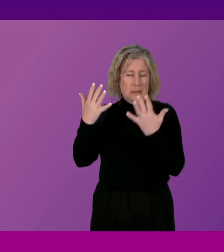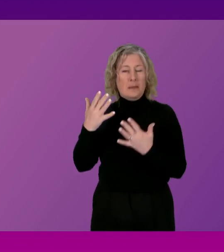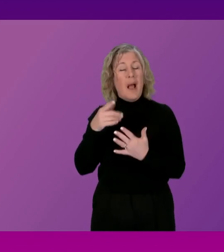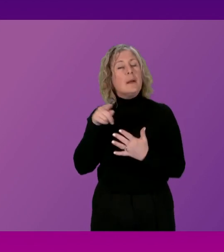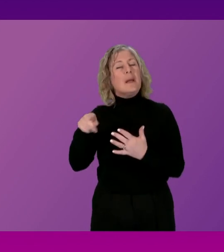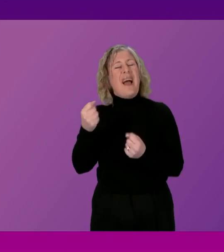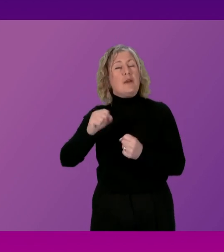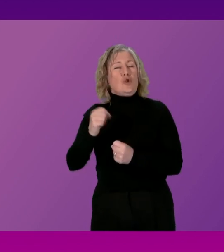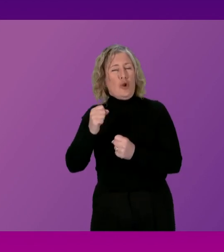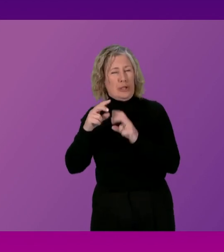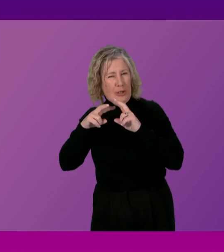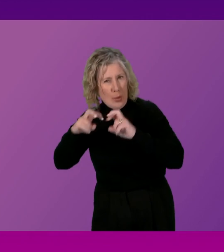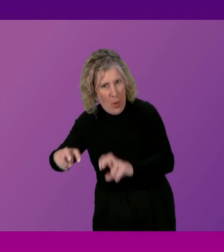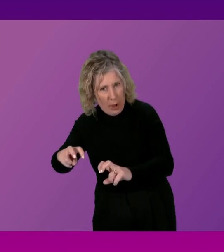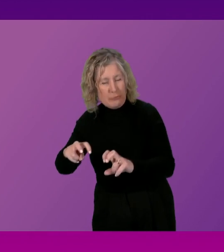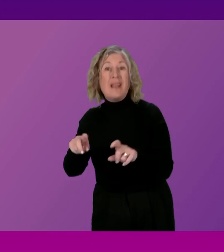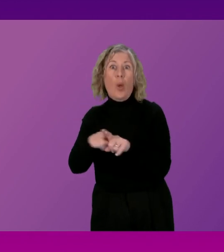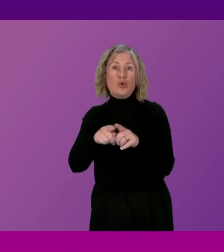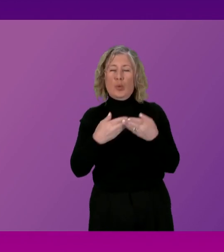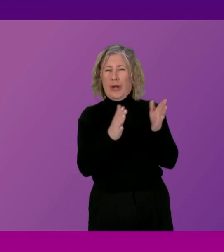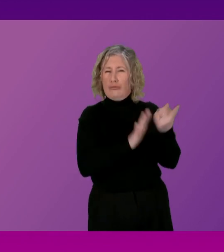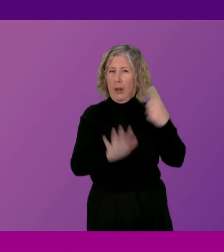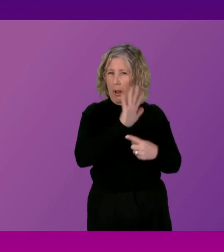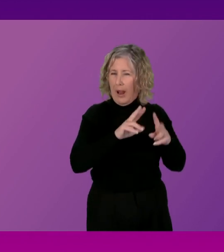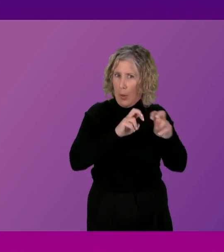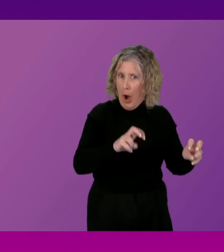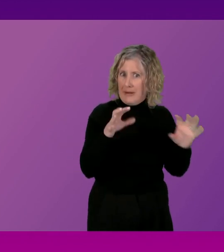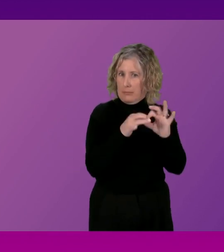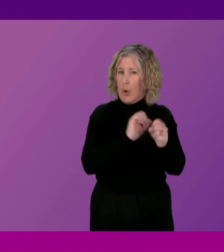but also when we received information from the United Kingdom Government in relation